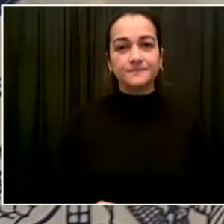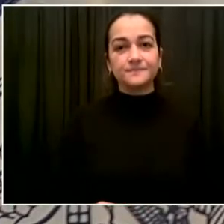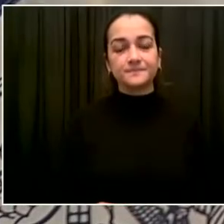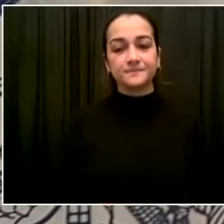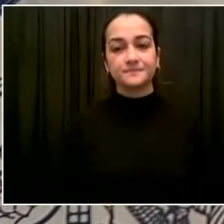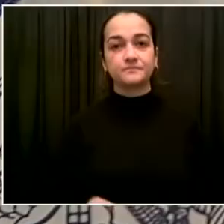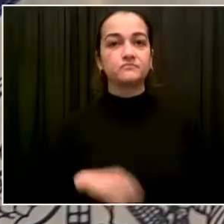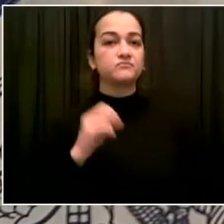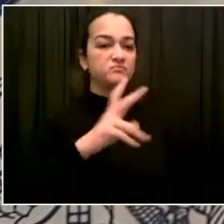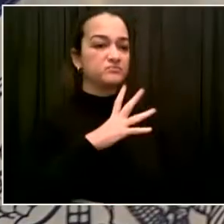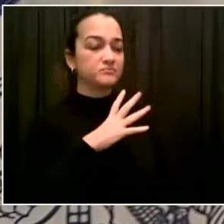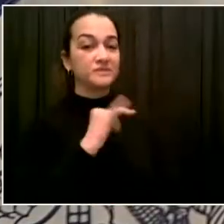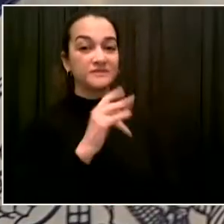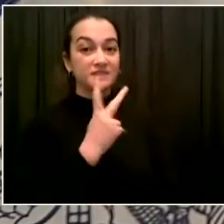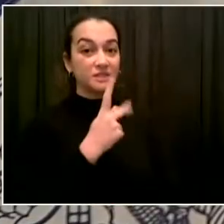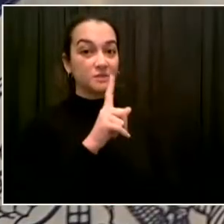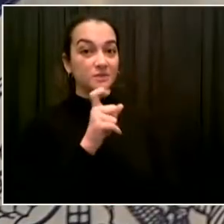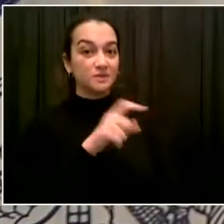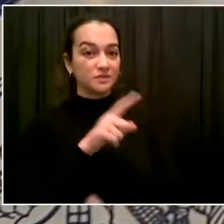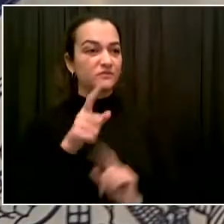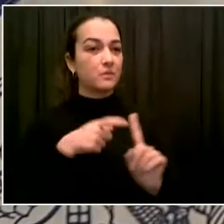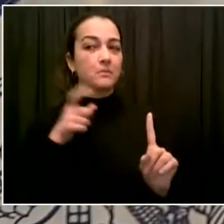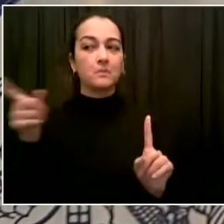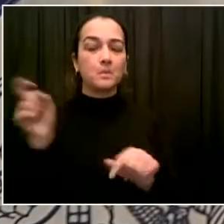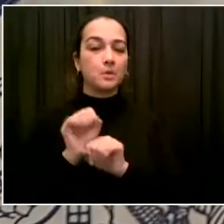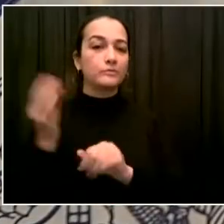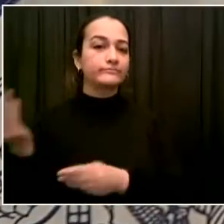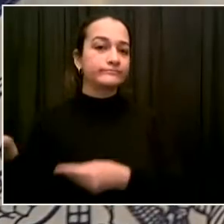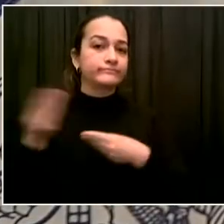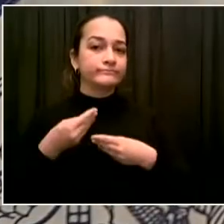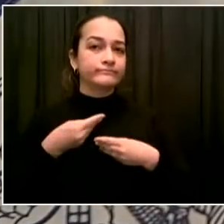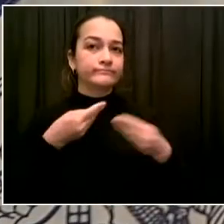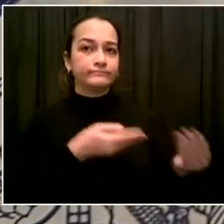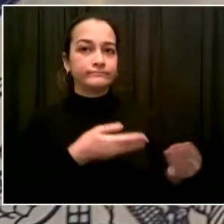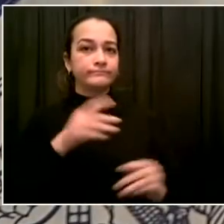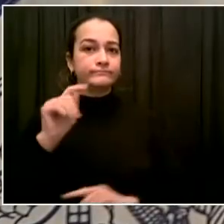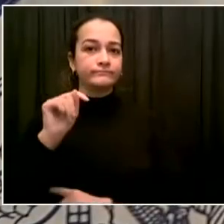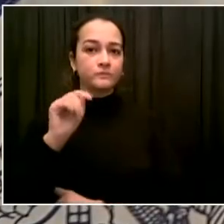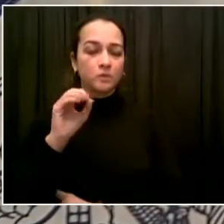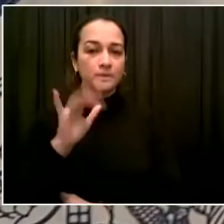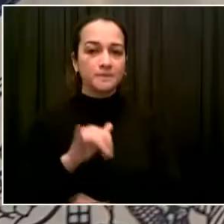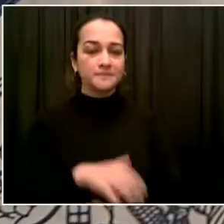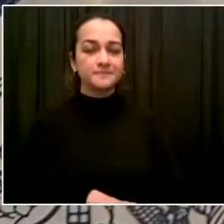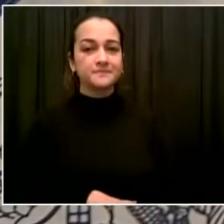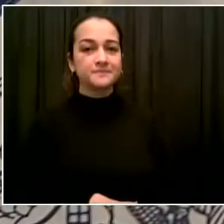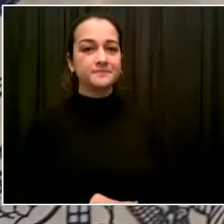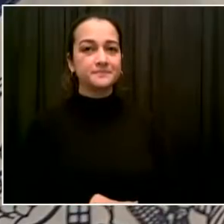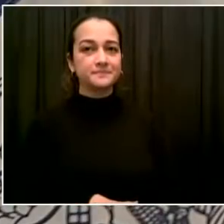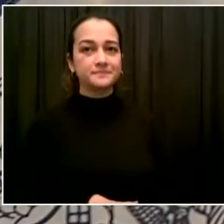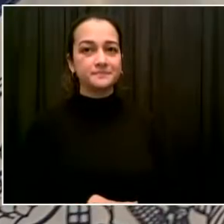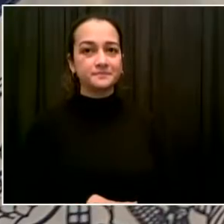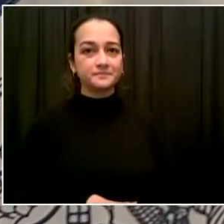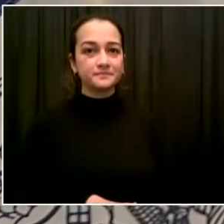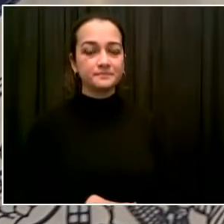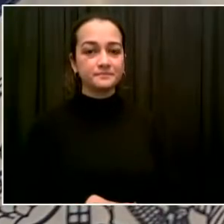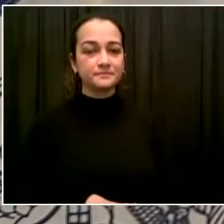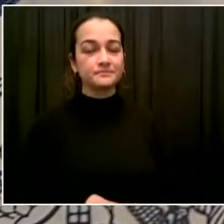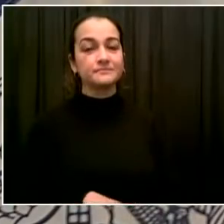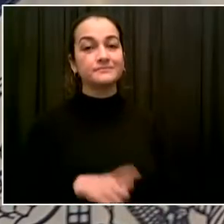JAMES. THANK YOU. ARE RELATED